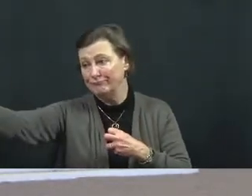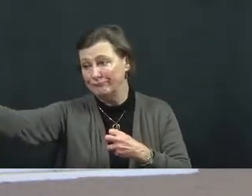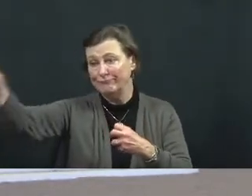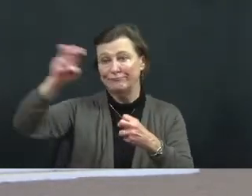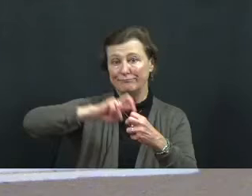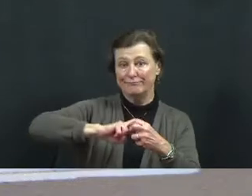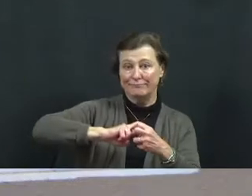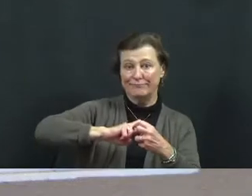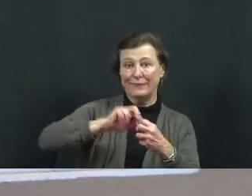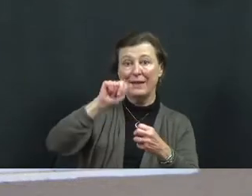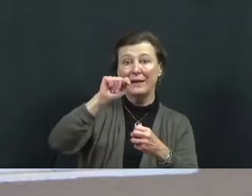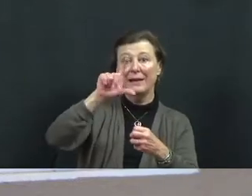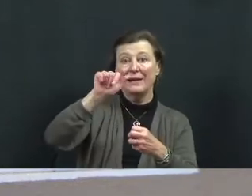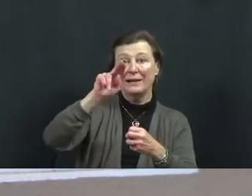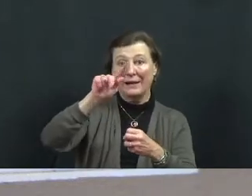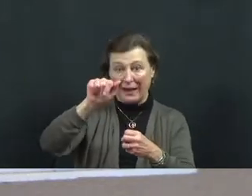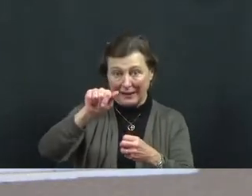to Los Angeles and back again.